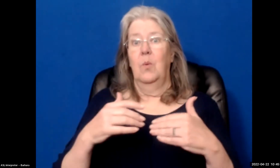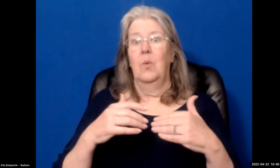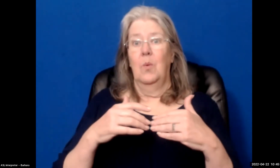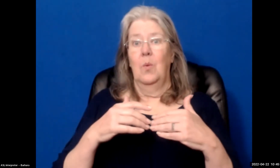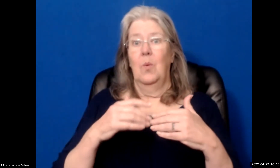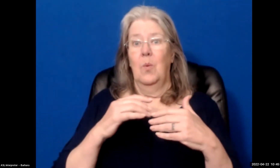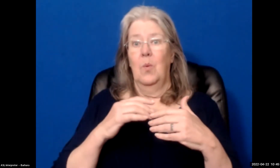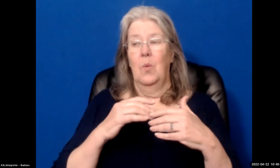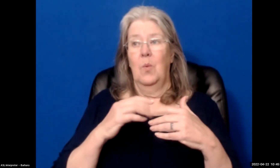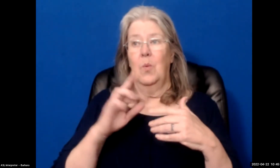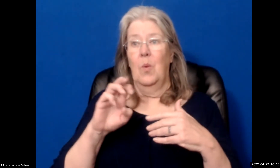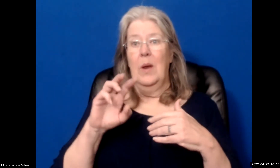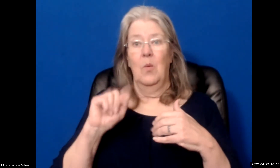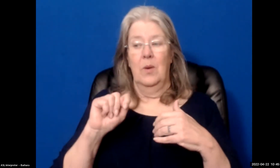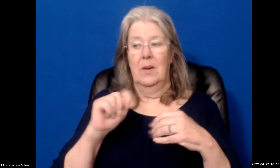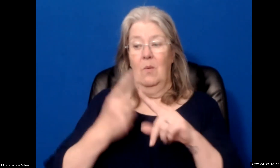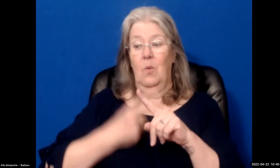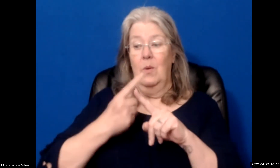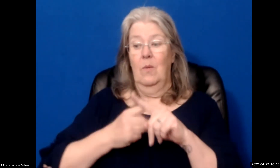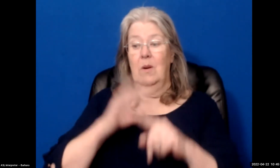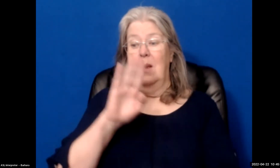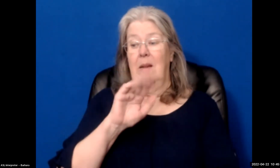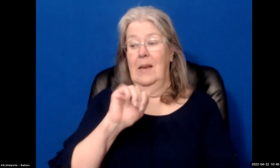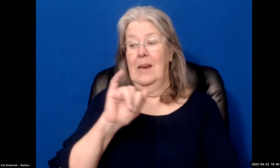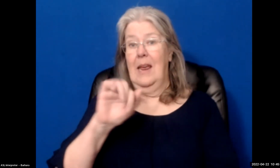rented like an Airbnb with a pool. Did not go anywhere. Brought all of our groceries with